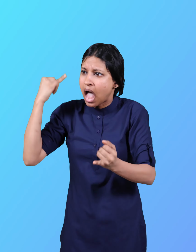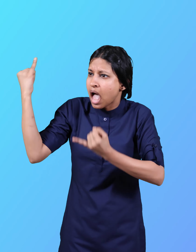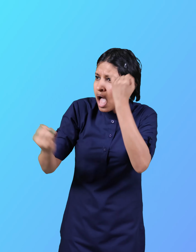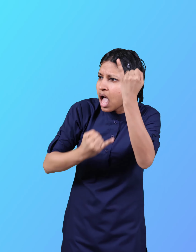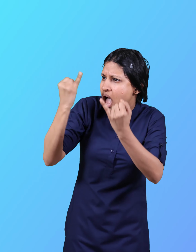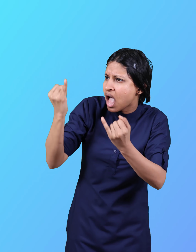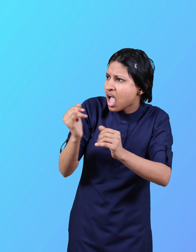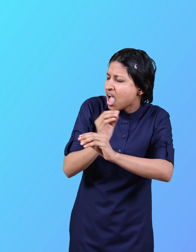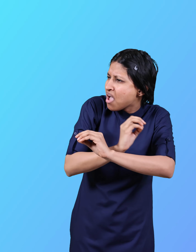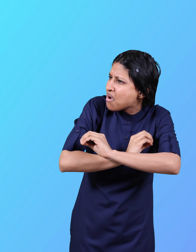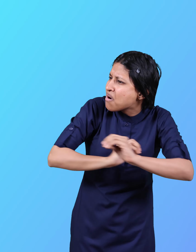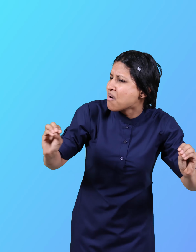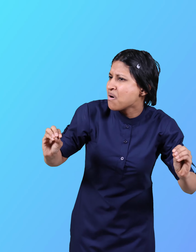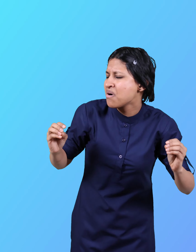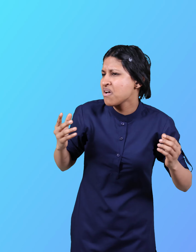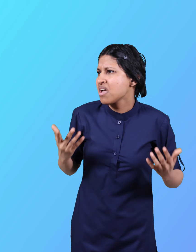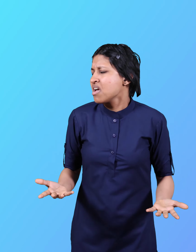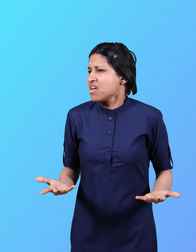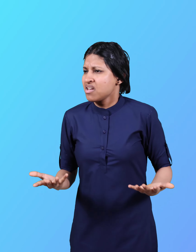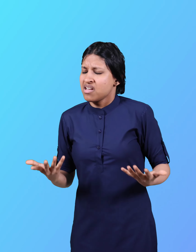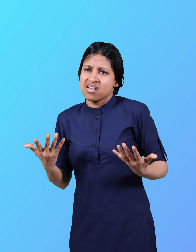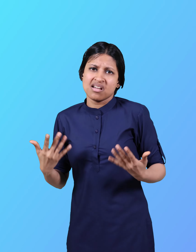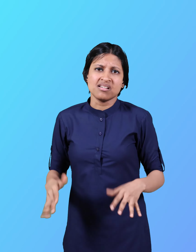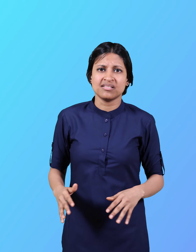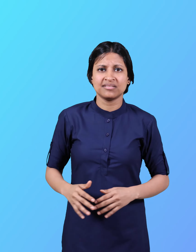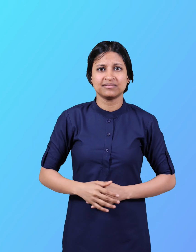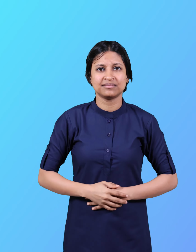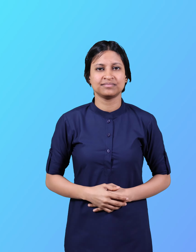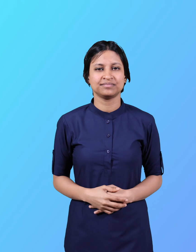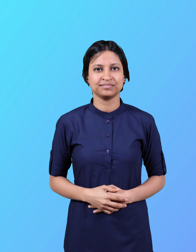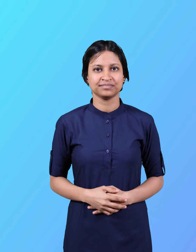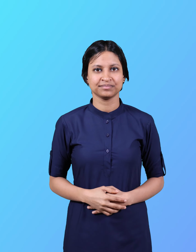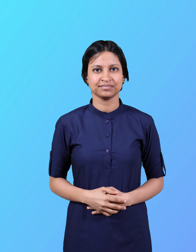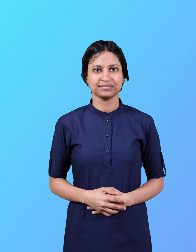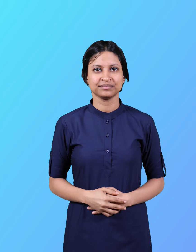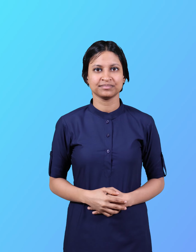but he and the servant still could not find the donkeys.